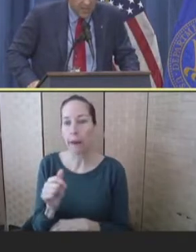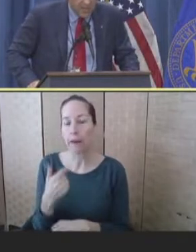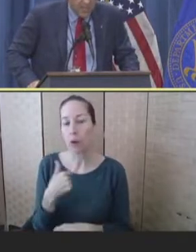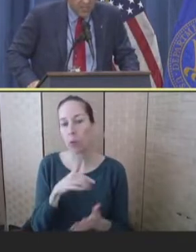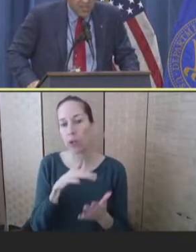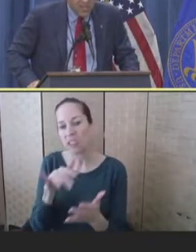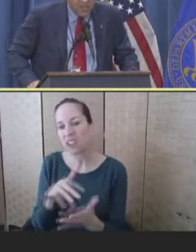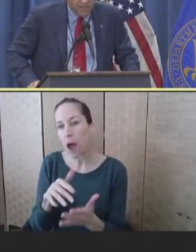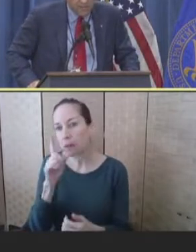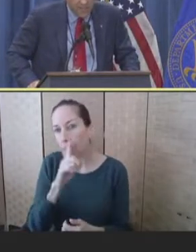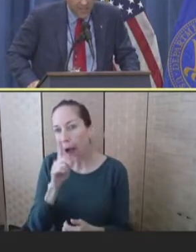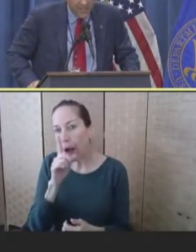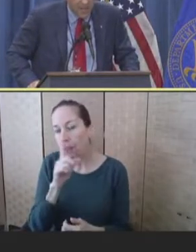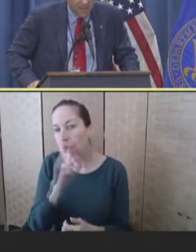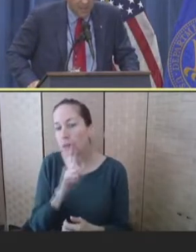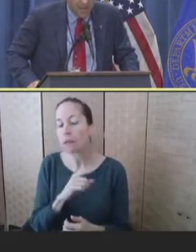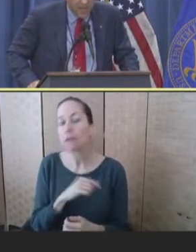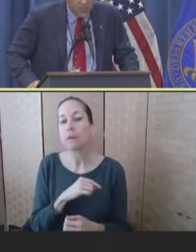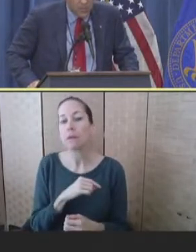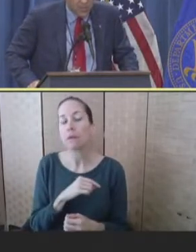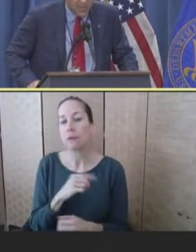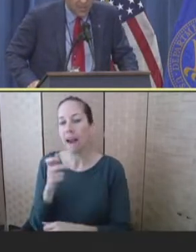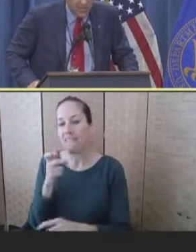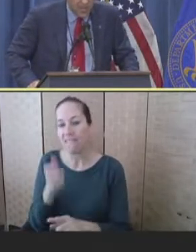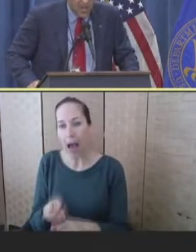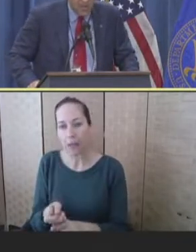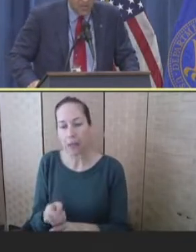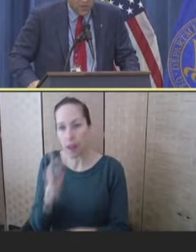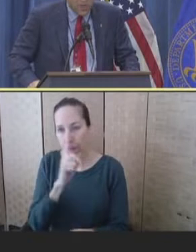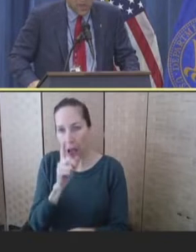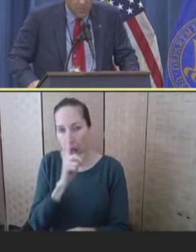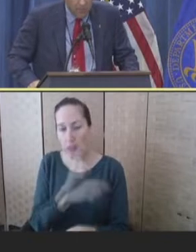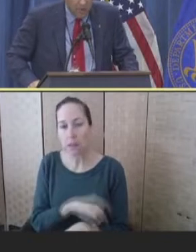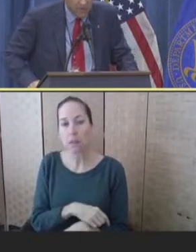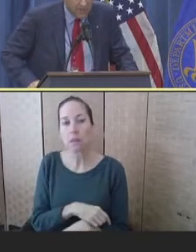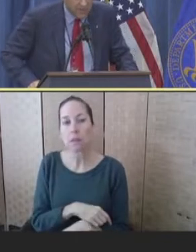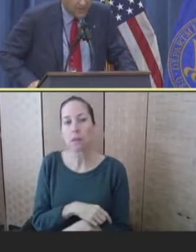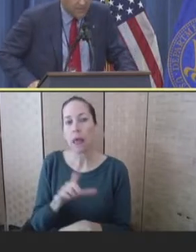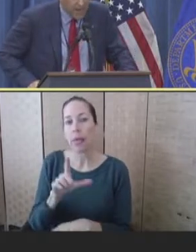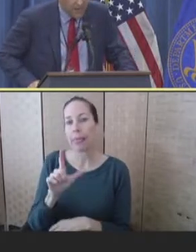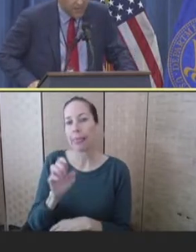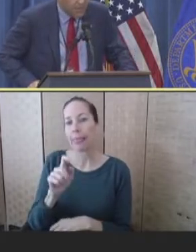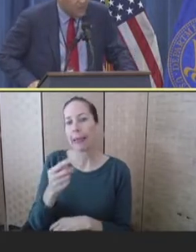Initially, vaccinating the mice. We did lethal challenge with a number of different viruses.